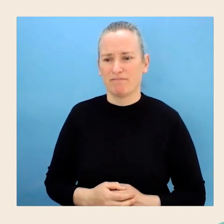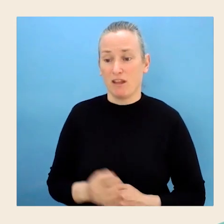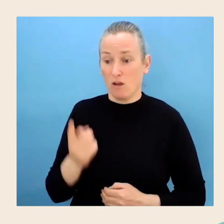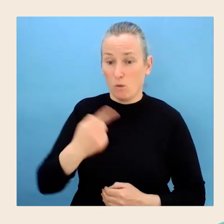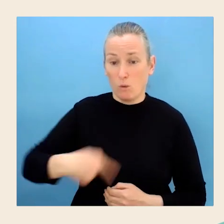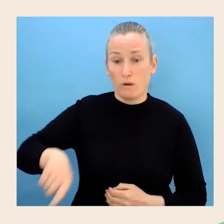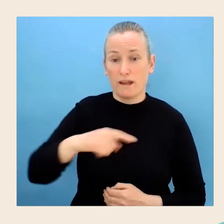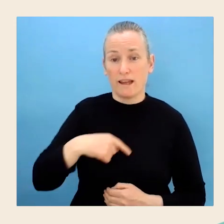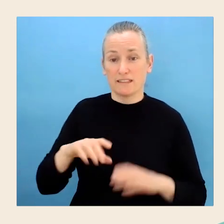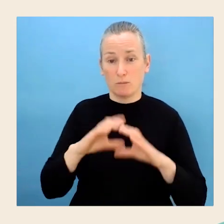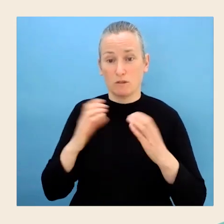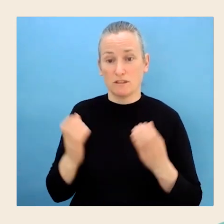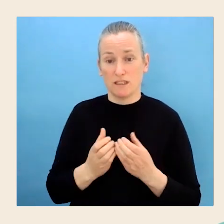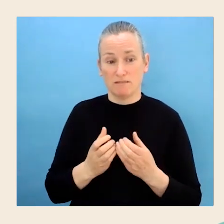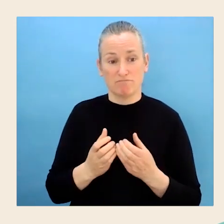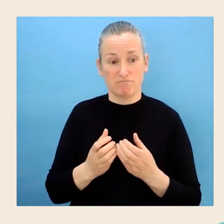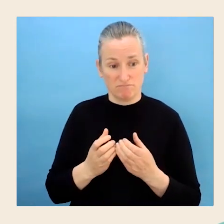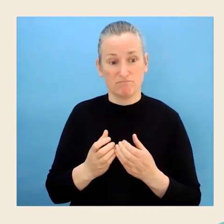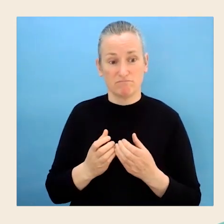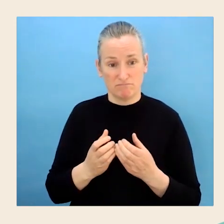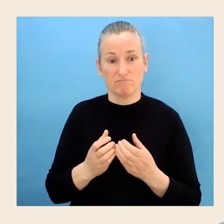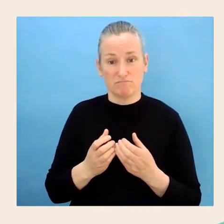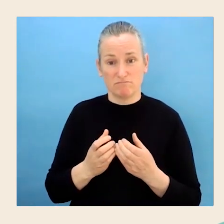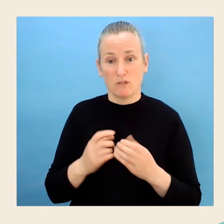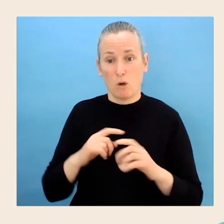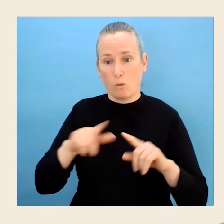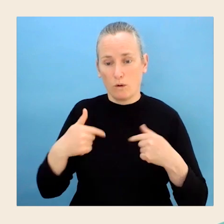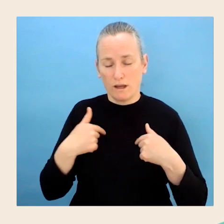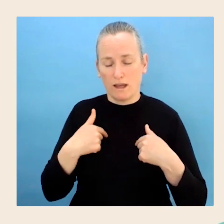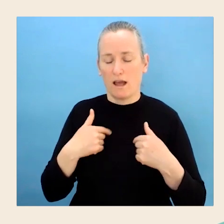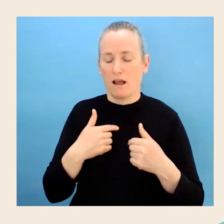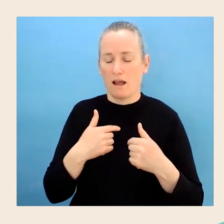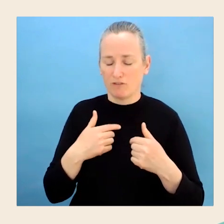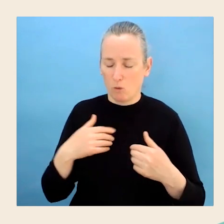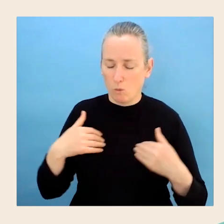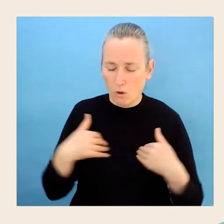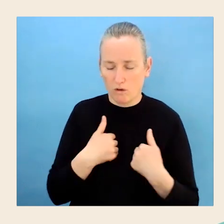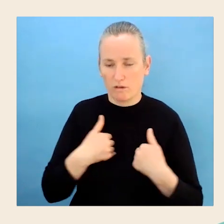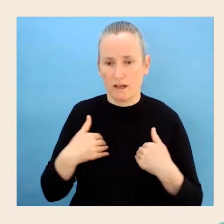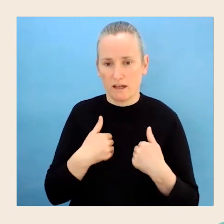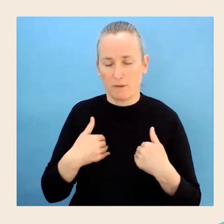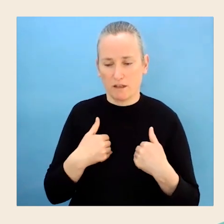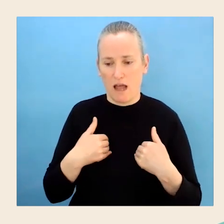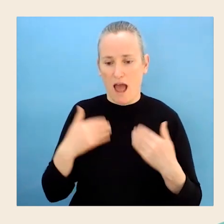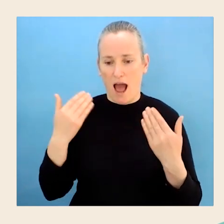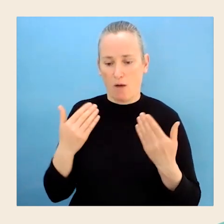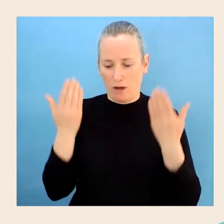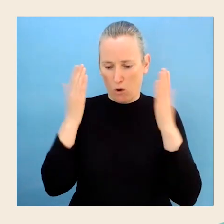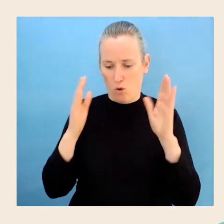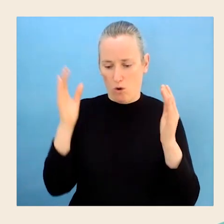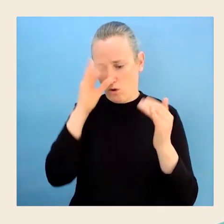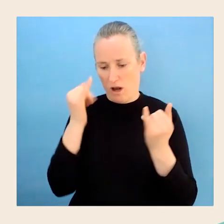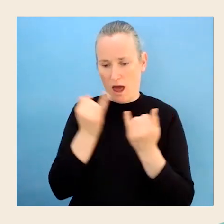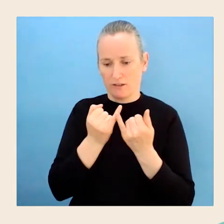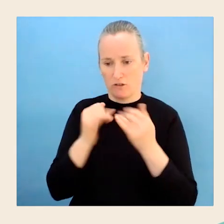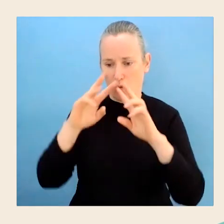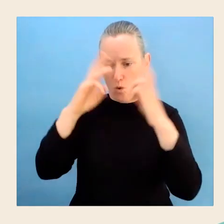don't have to worry about how we look to the outside world that we actually do embrace